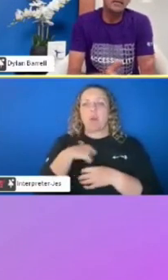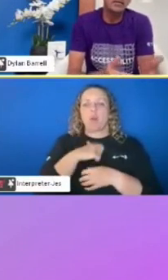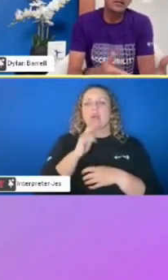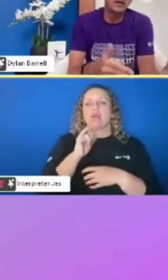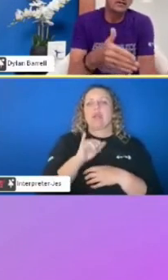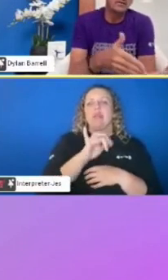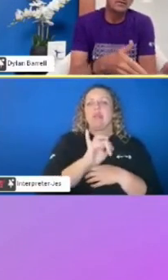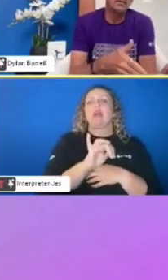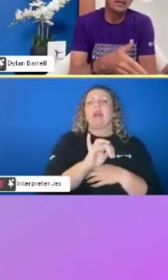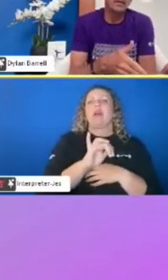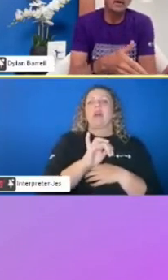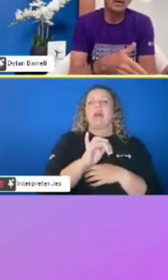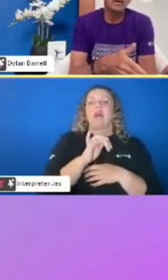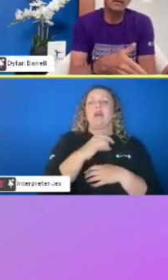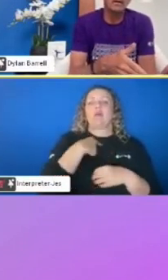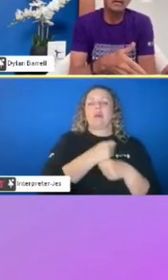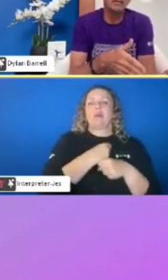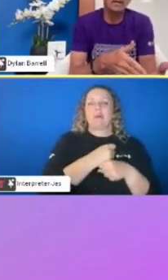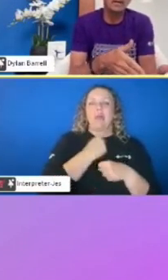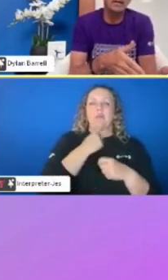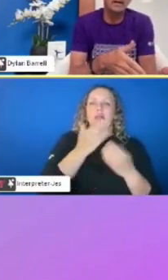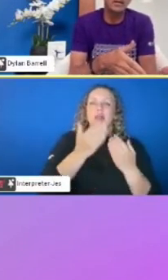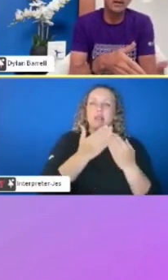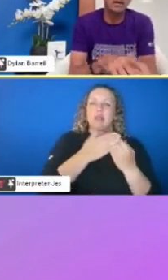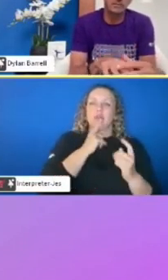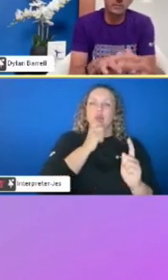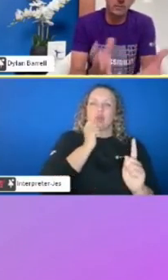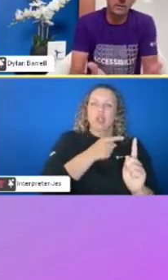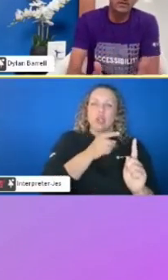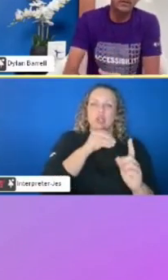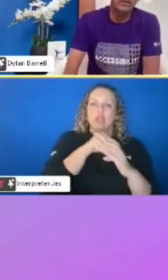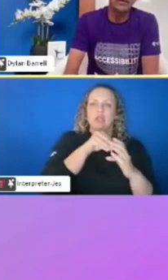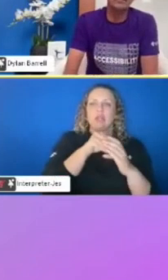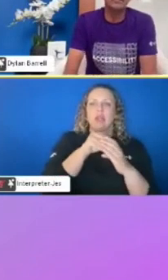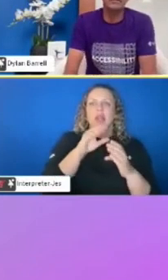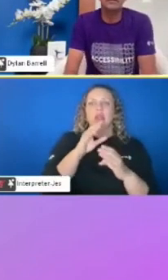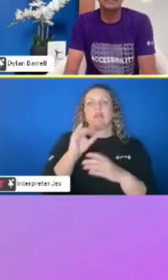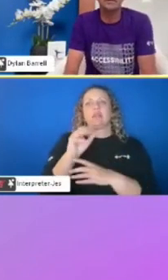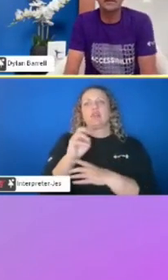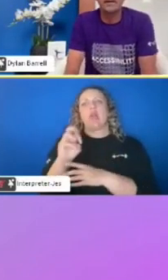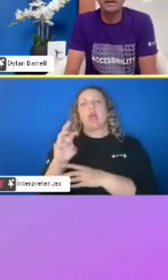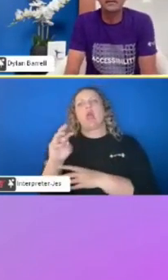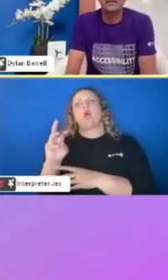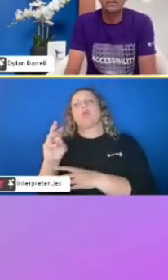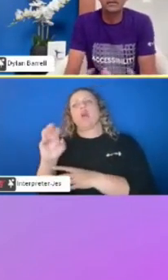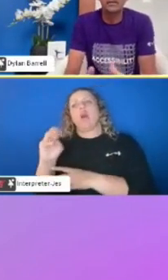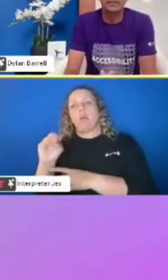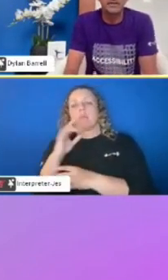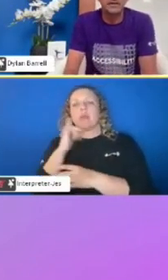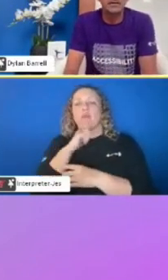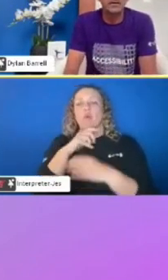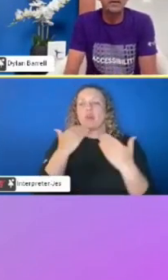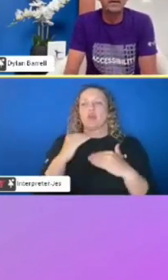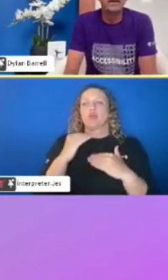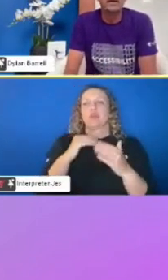to specifically target something inside a Shadow DOM if you wanted to restrict your accessibility analysis to just some section of that.